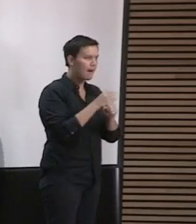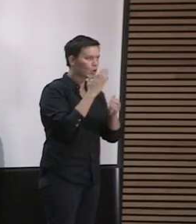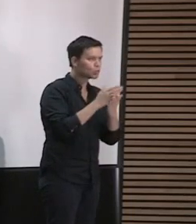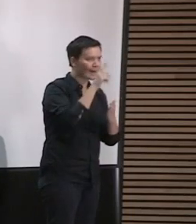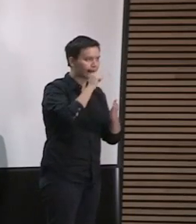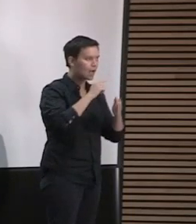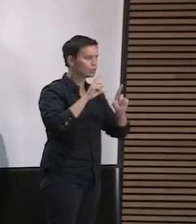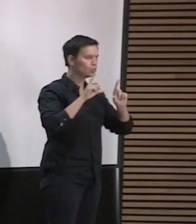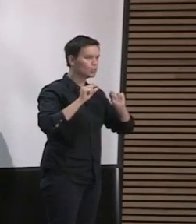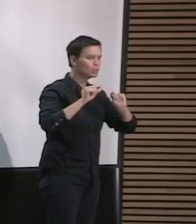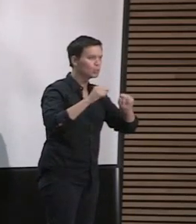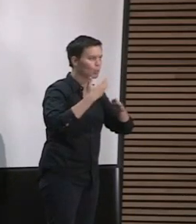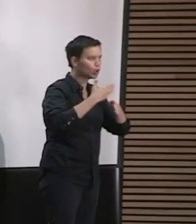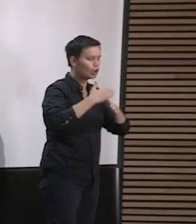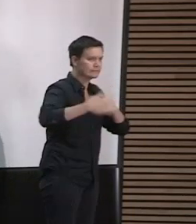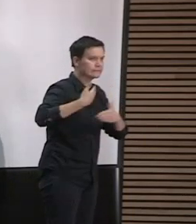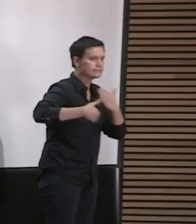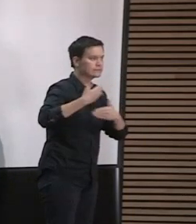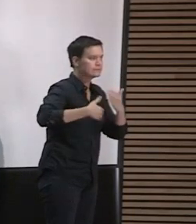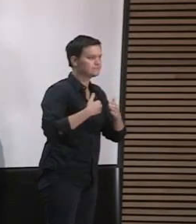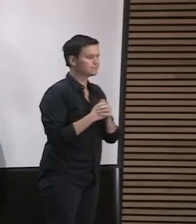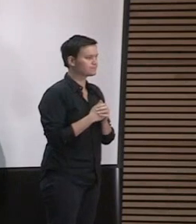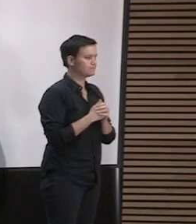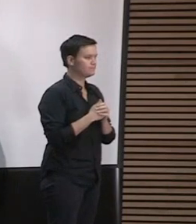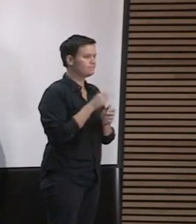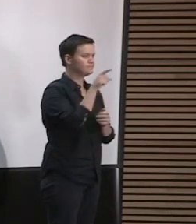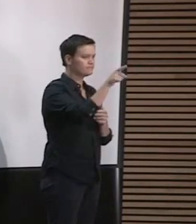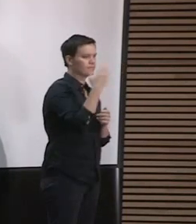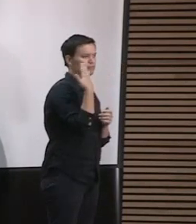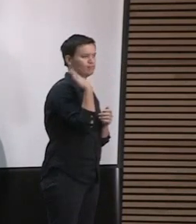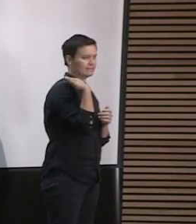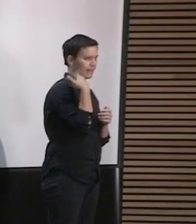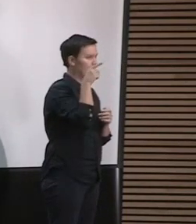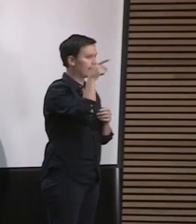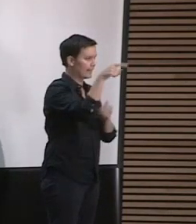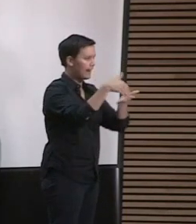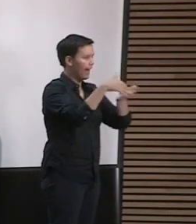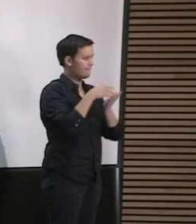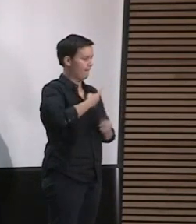unit to ensure they have these four they need as they do the